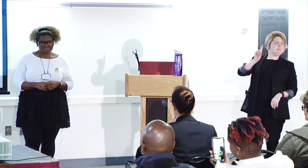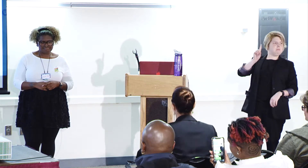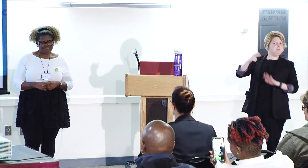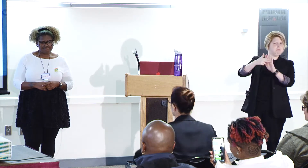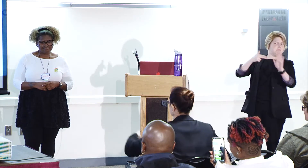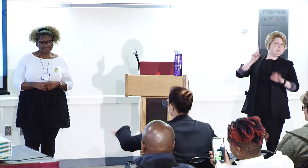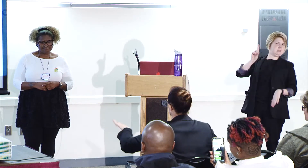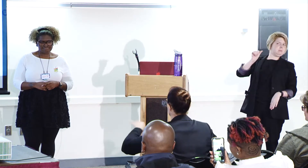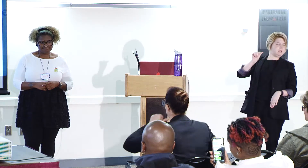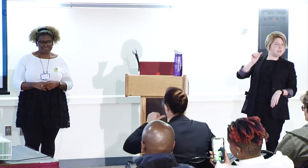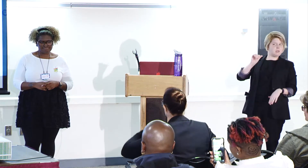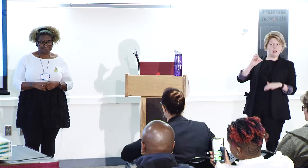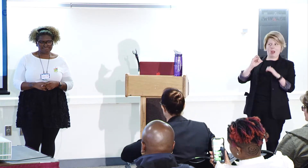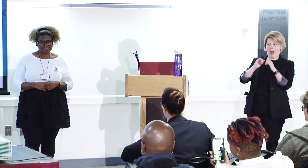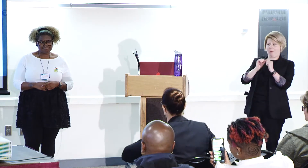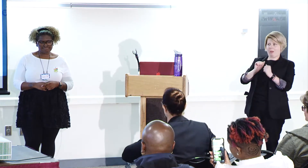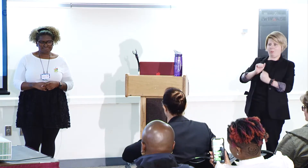able to address that tension, if at all?